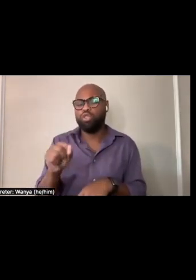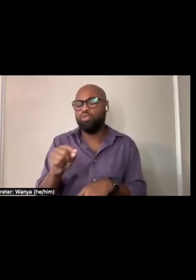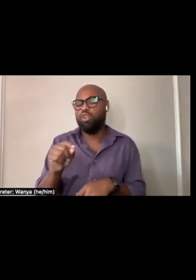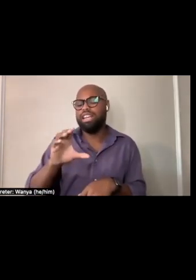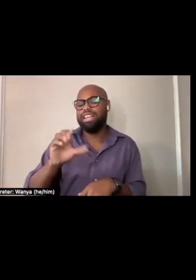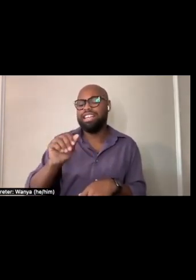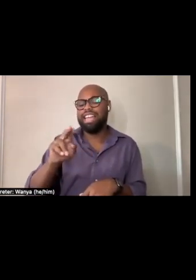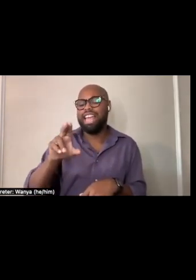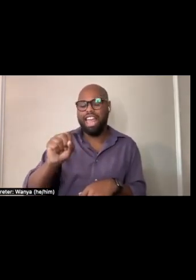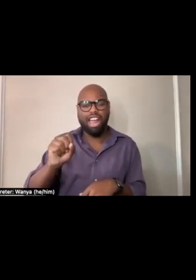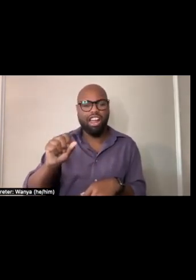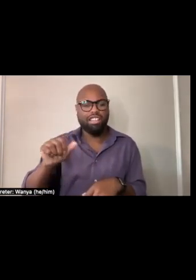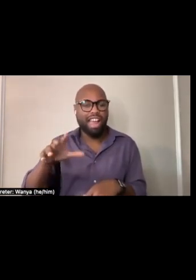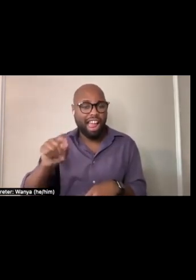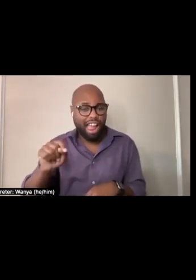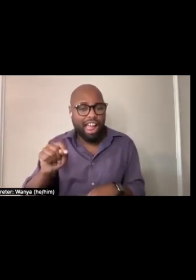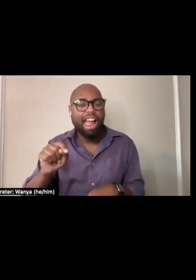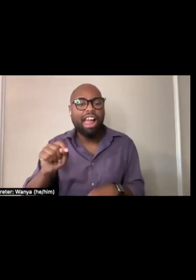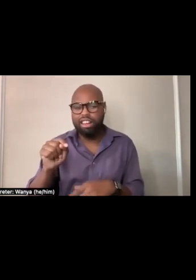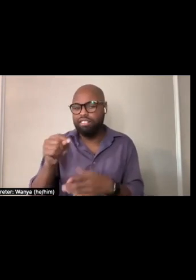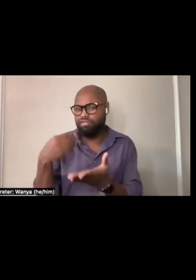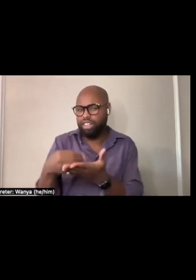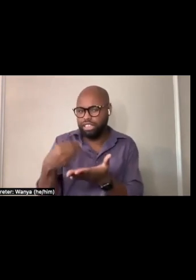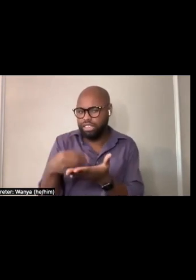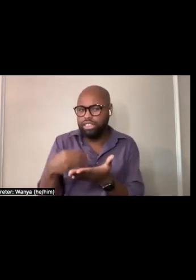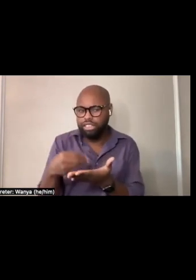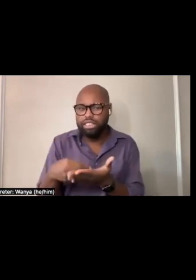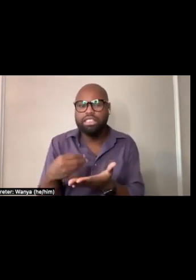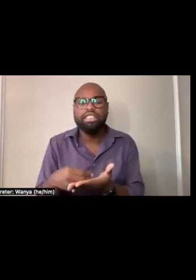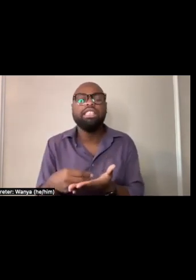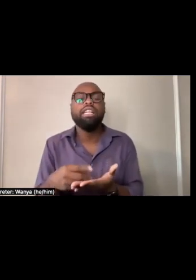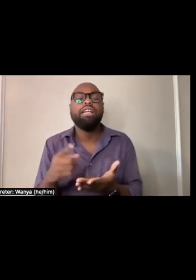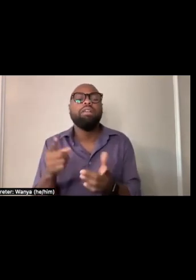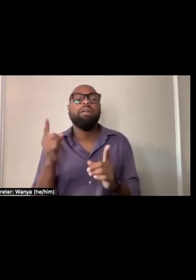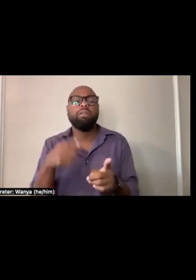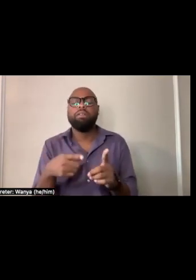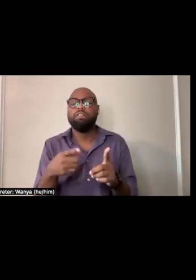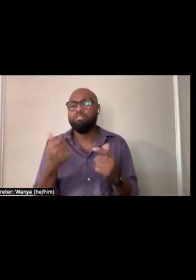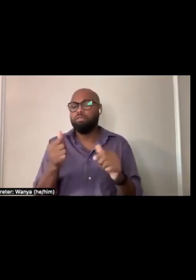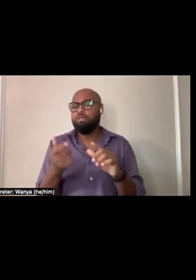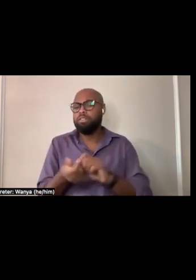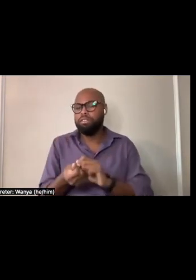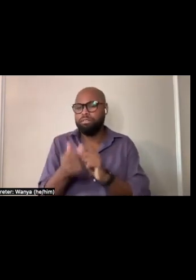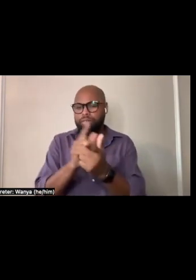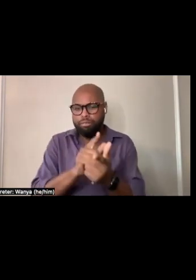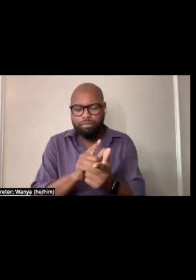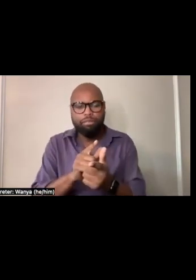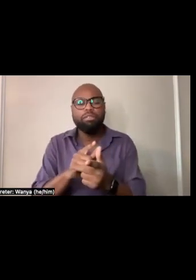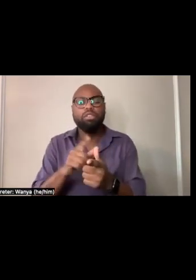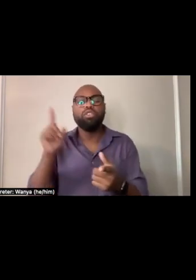In some cases, the locales intended to convert those hotels to permanent supportive housing,